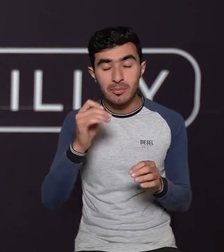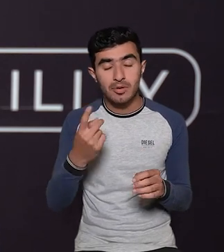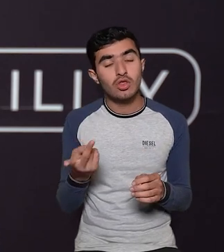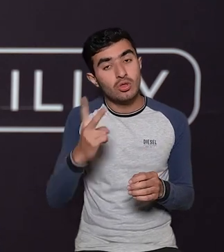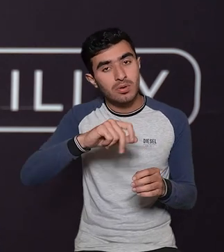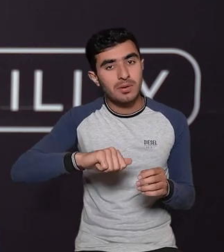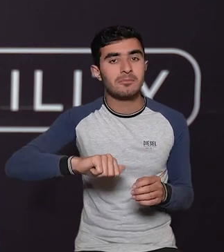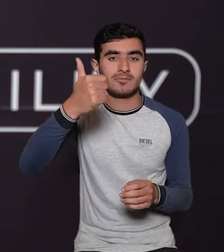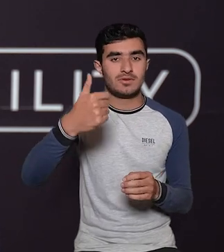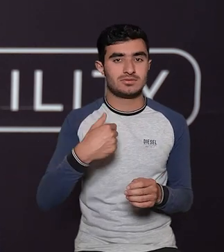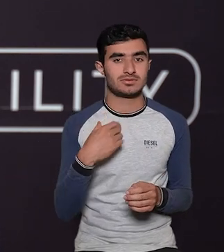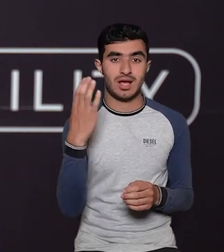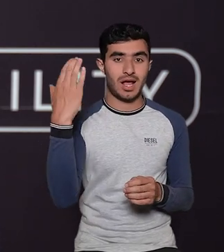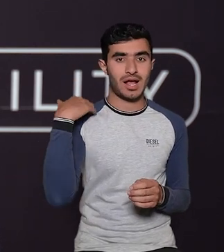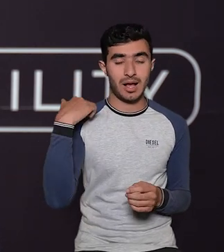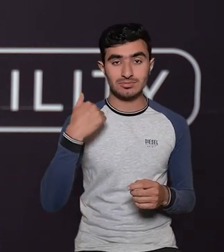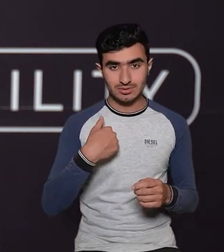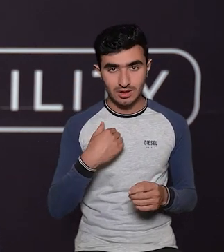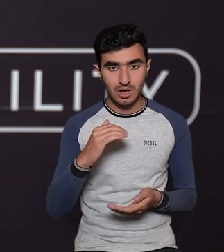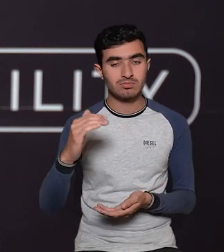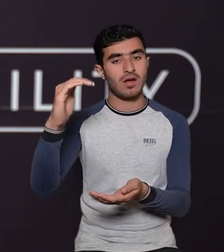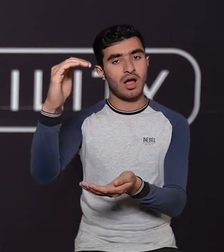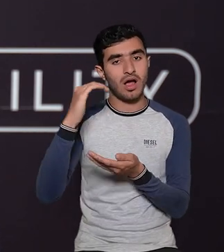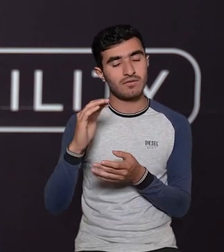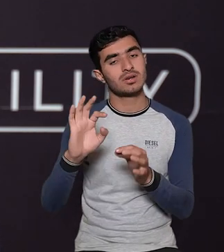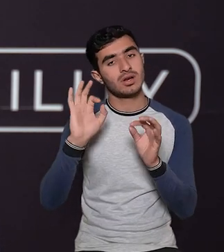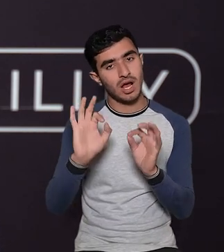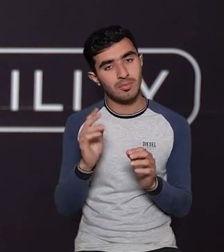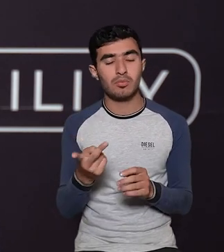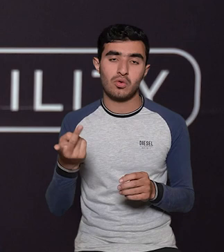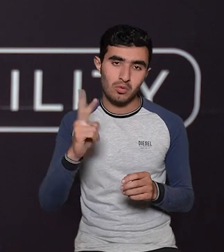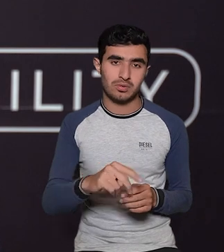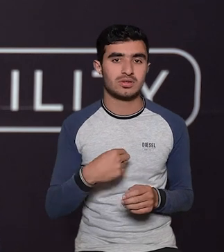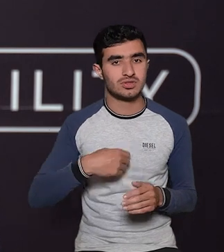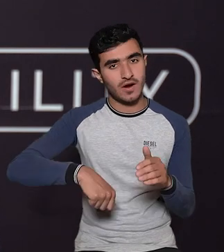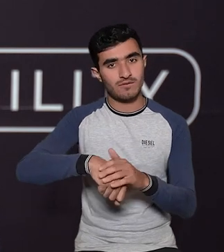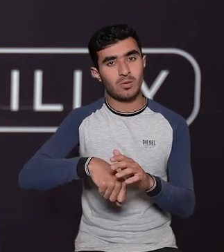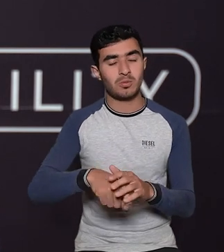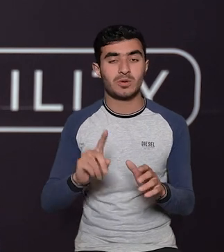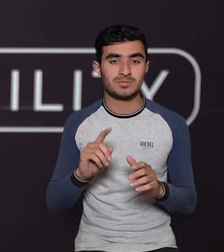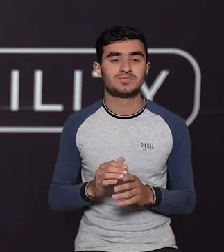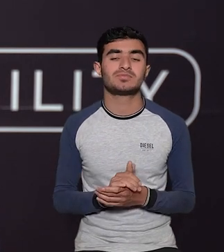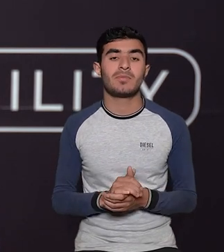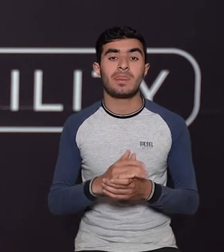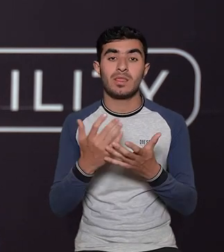open age; every age group is playing in it because there is no such restriction.